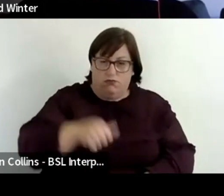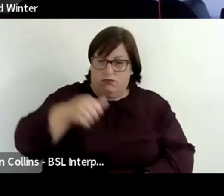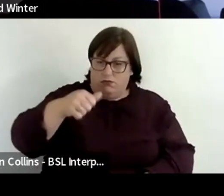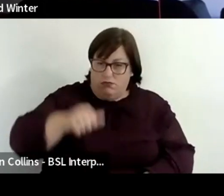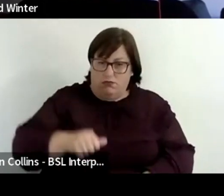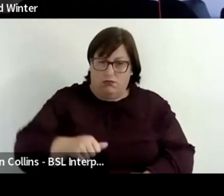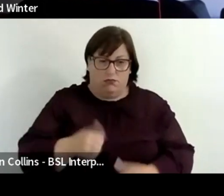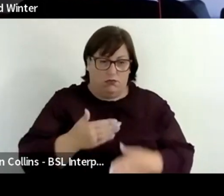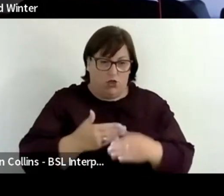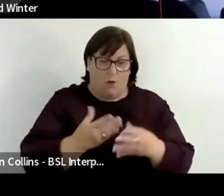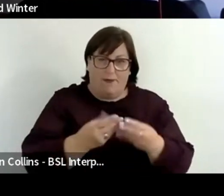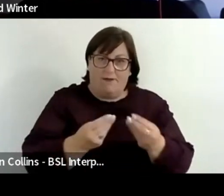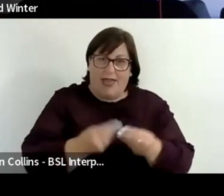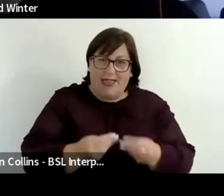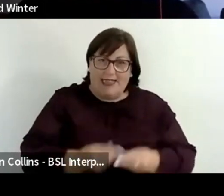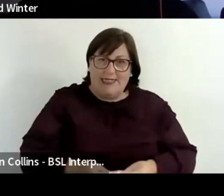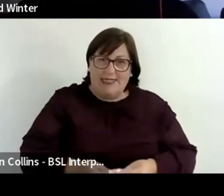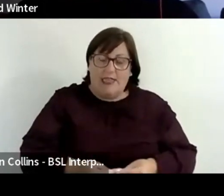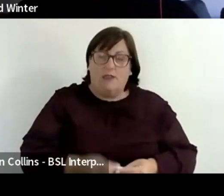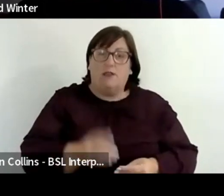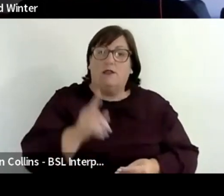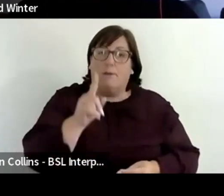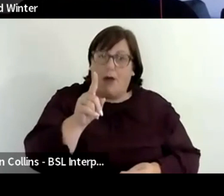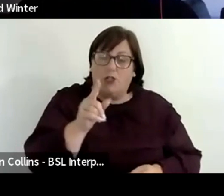if additional support is needed to apply for vacancies.